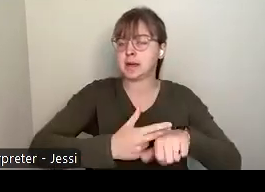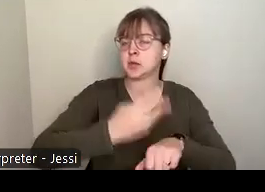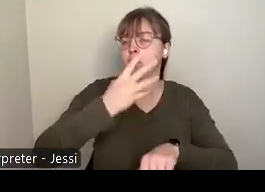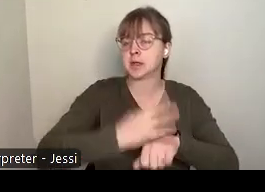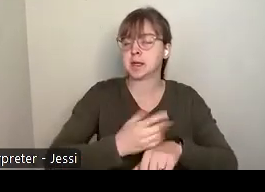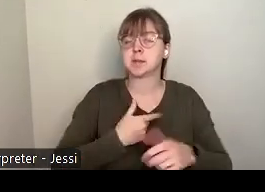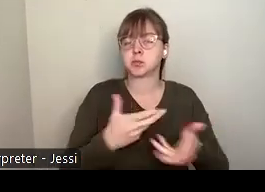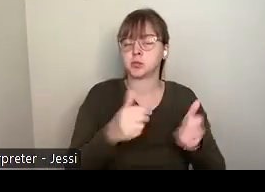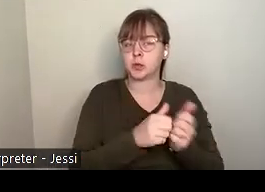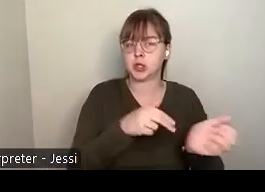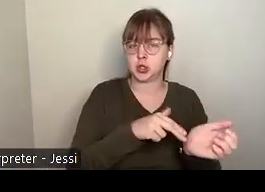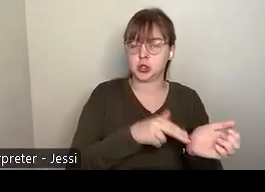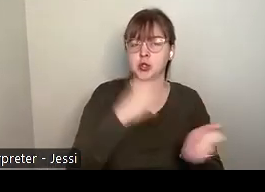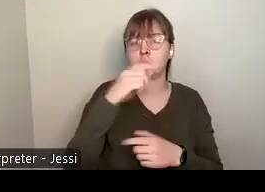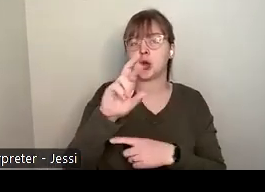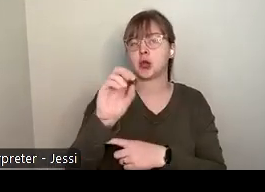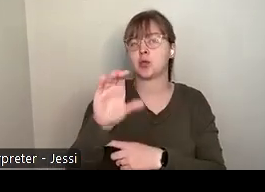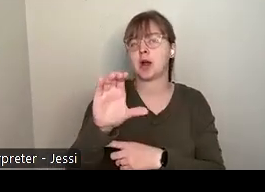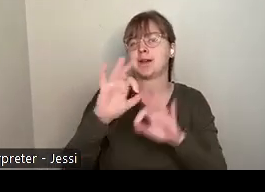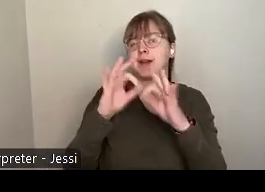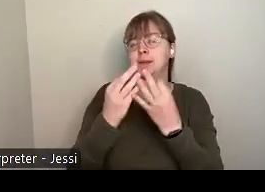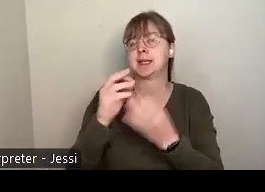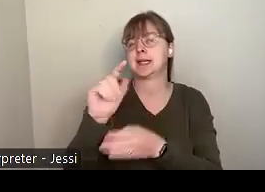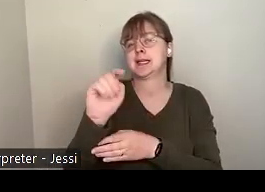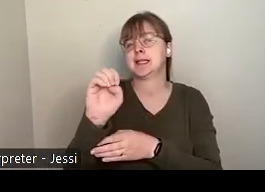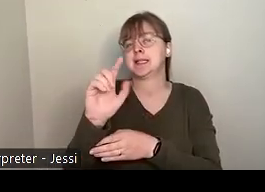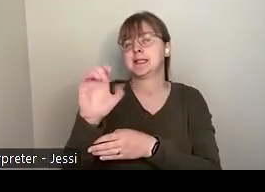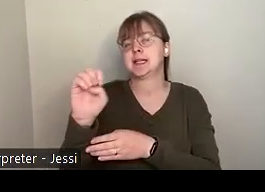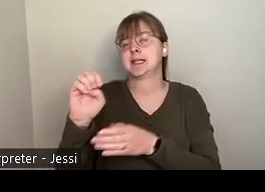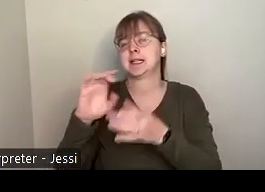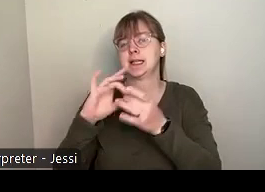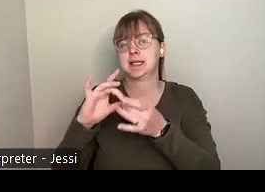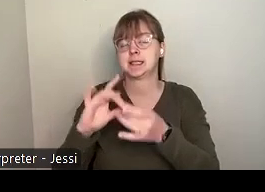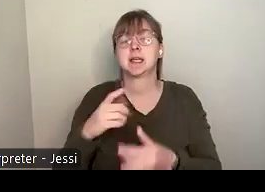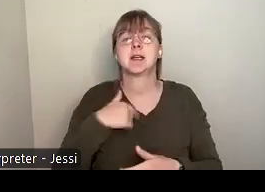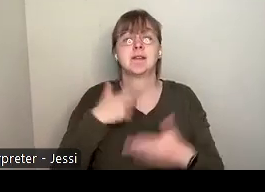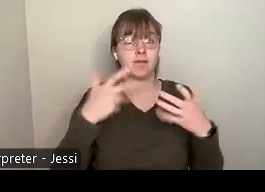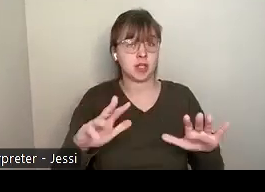teleconnect program they're often referred for some ongoing support through Healthy Steps so